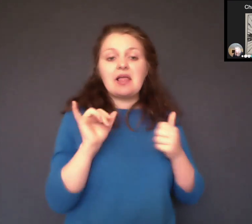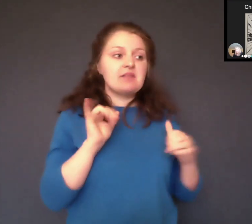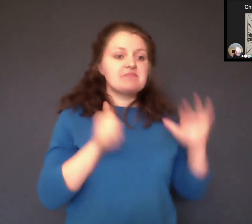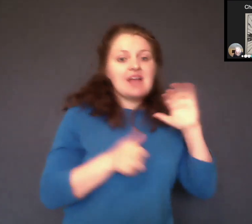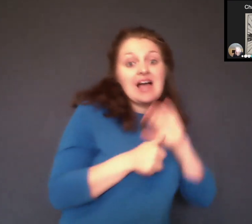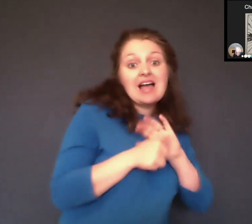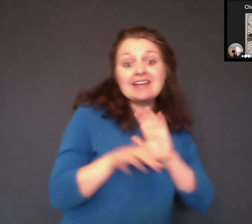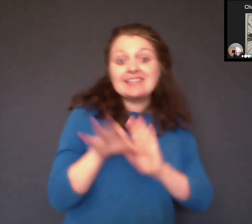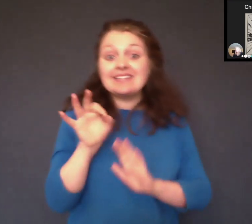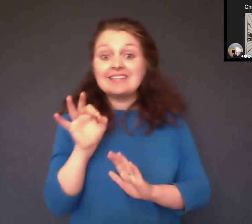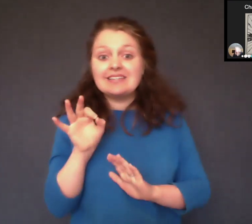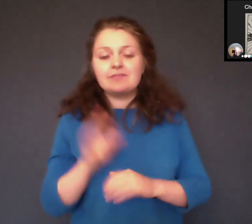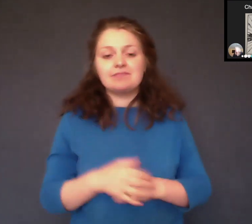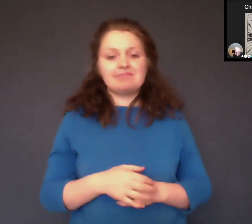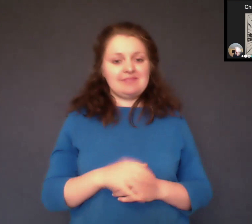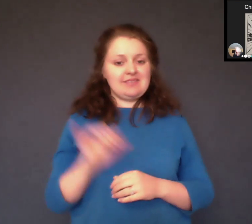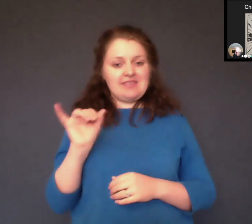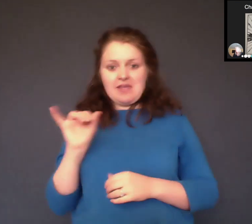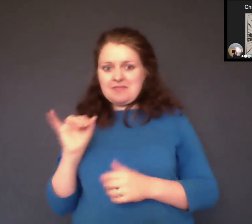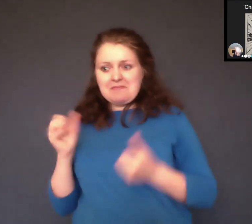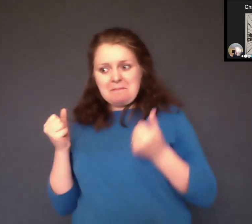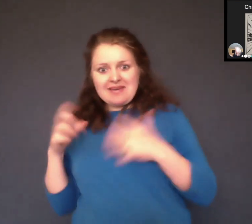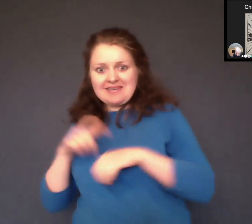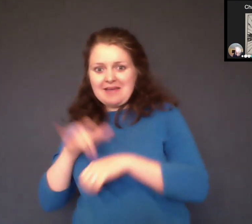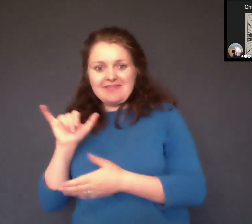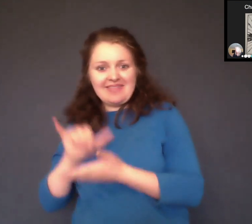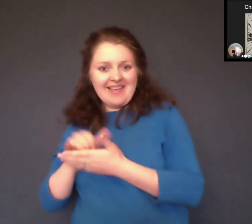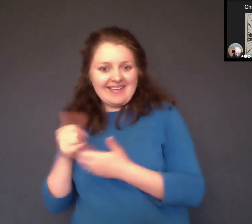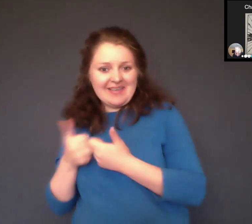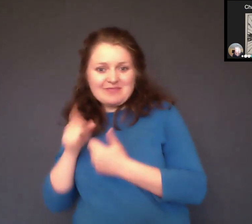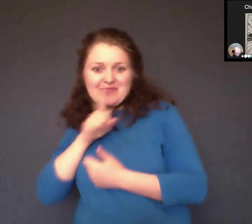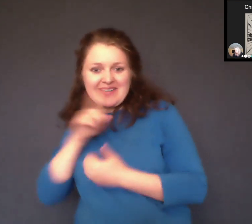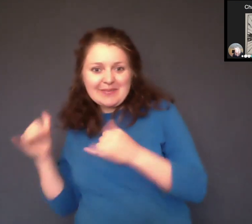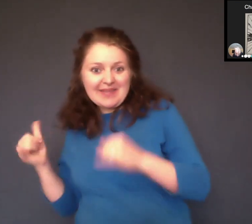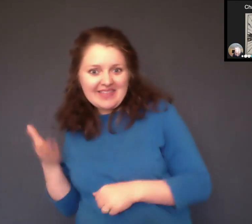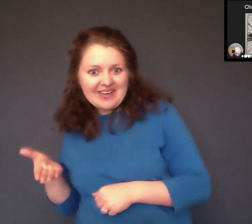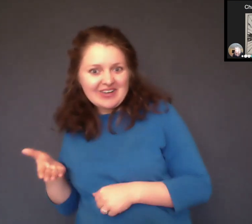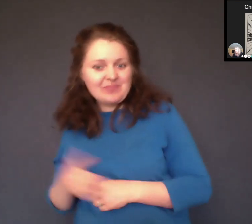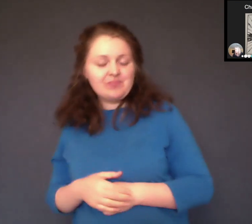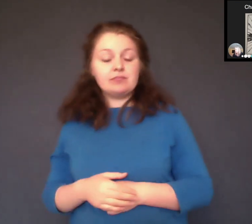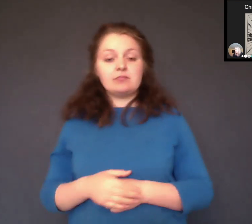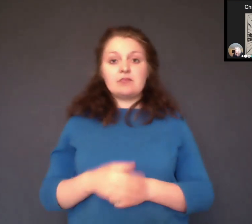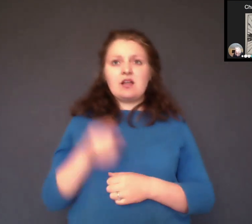played in its shadows there were five doors ahead of him every one of them ajar